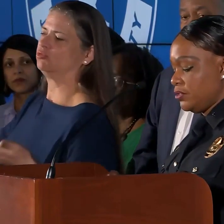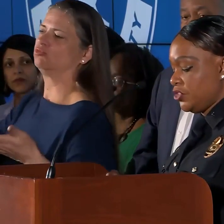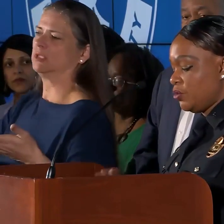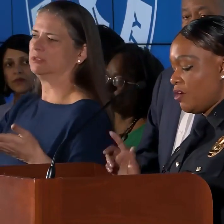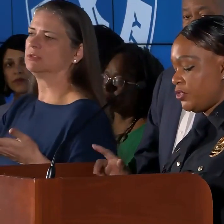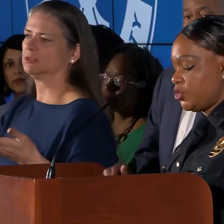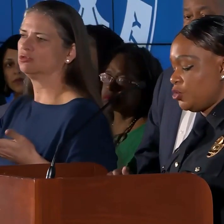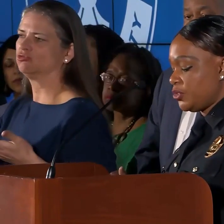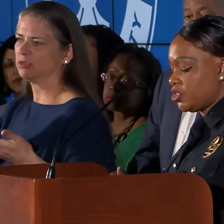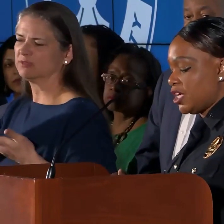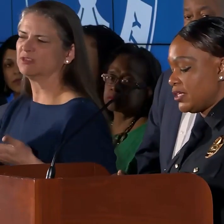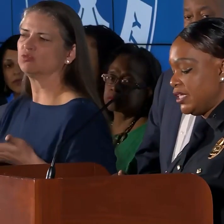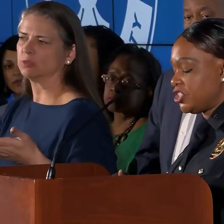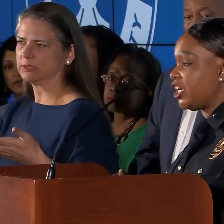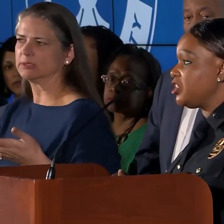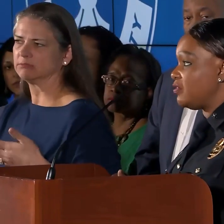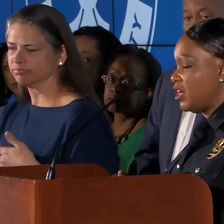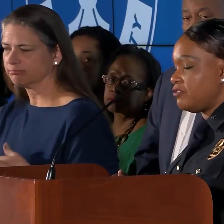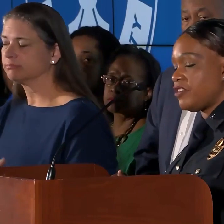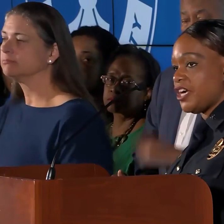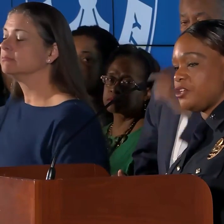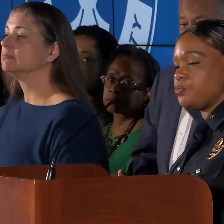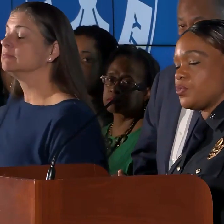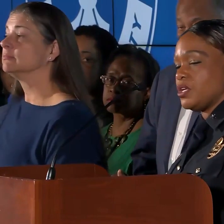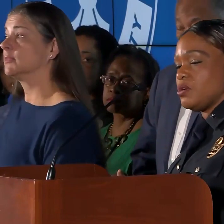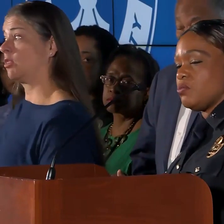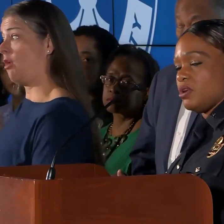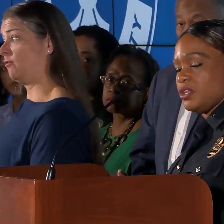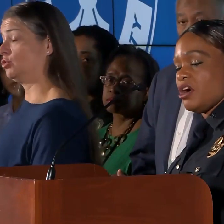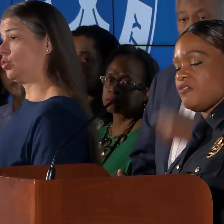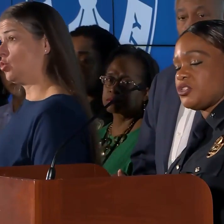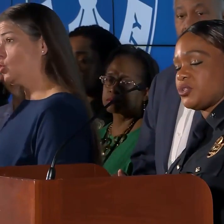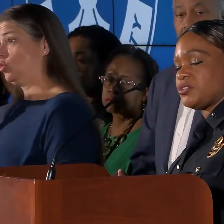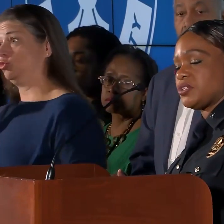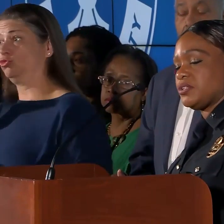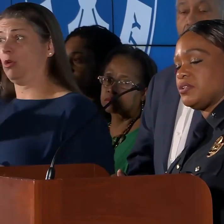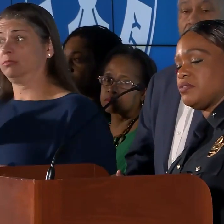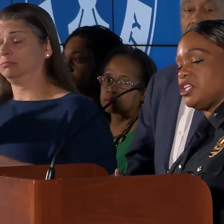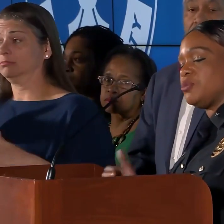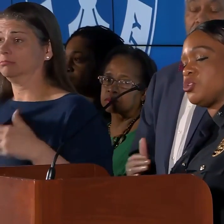The two officers who struck an exchange of gunfire, one of the officers, he was